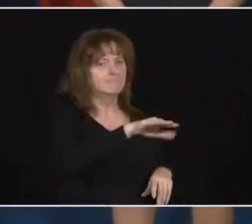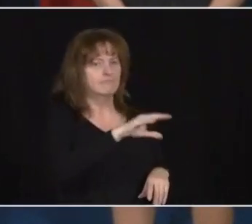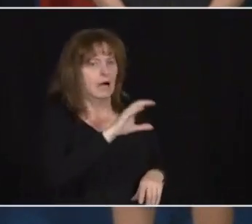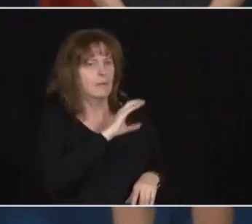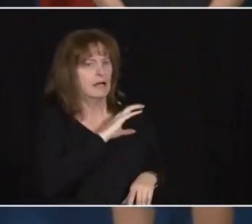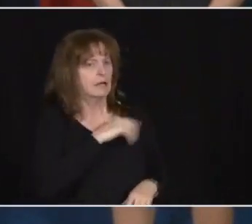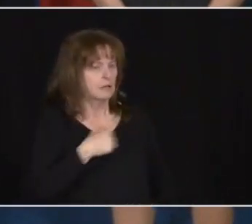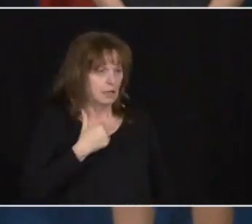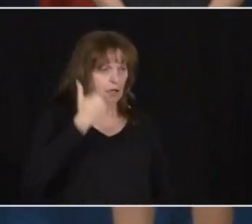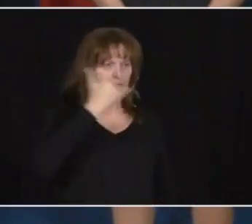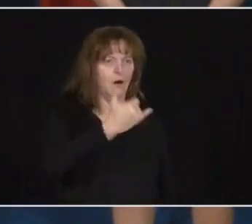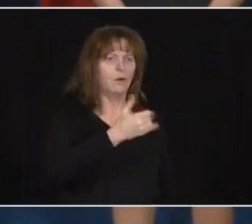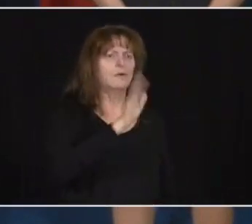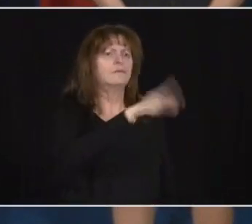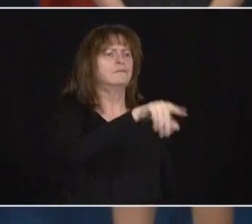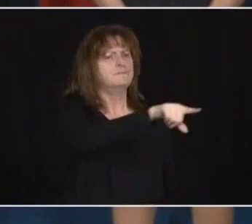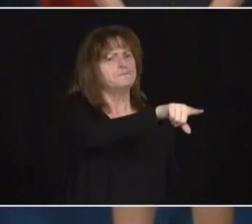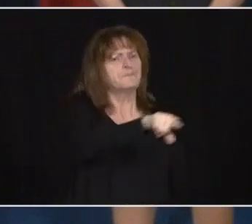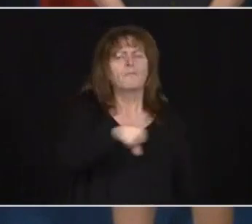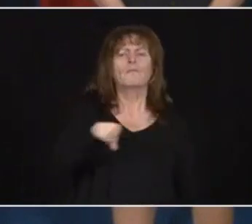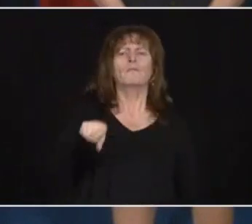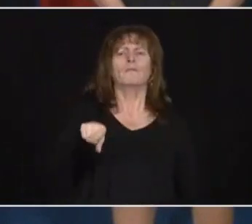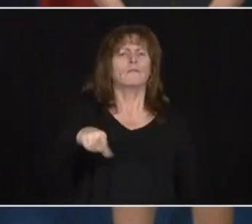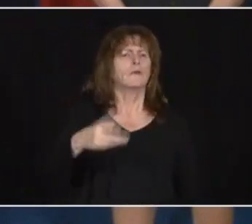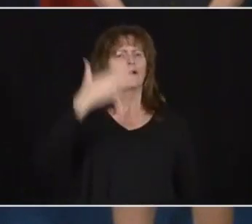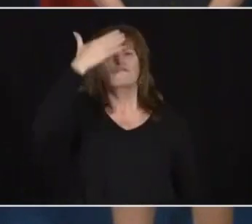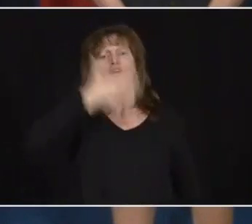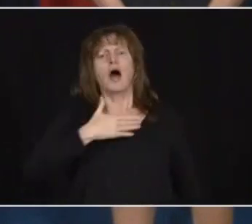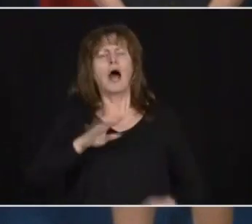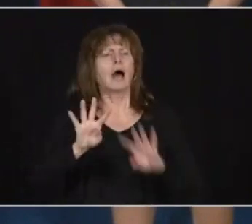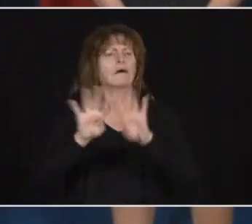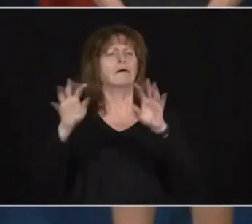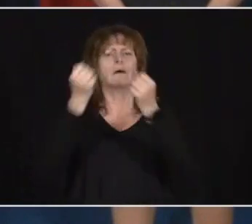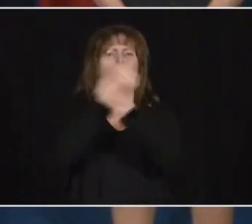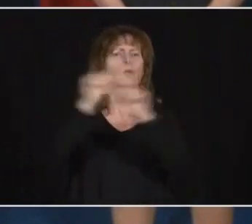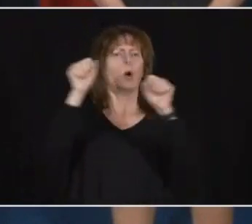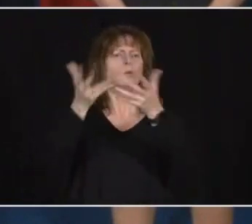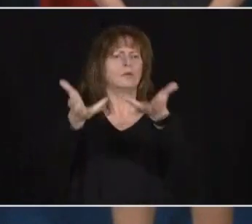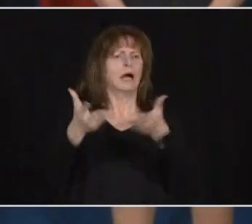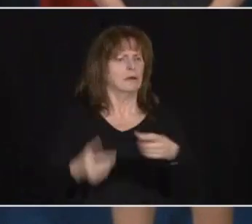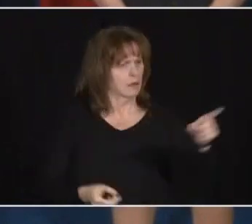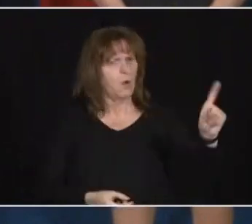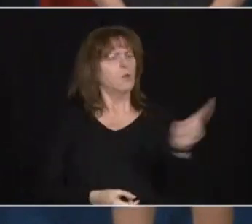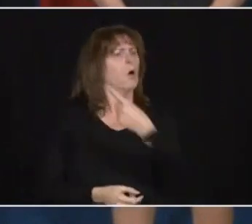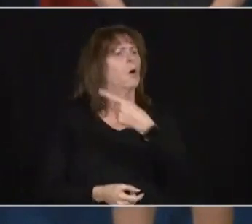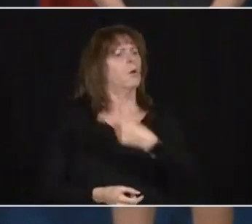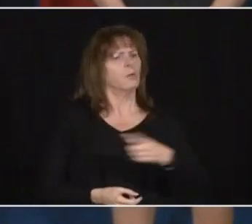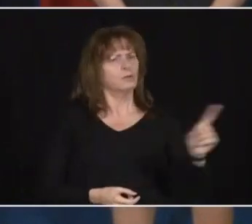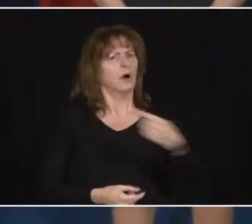I can't tell the police, I can't pick up the phone, and say by the way, there's a bunch of